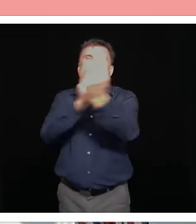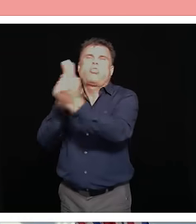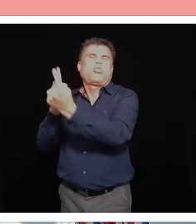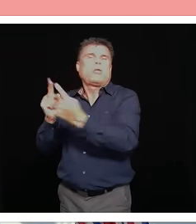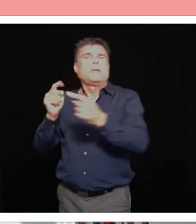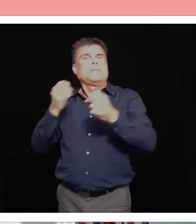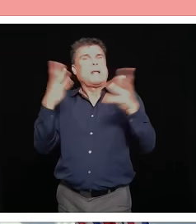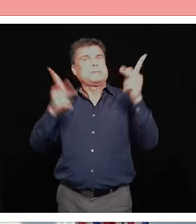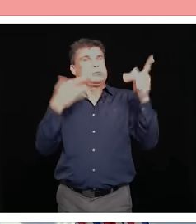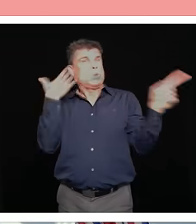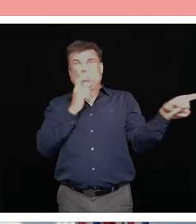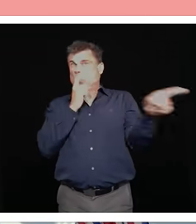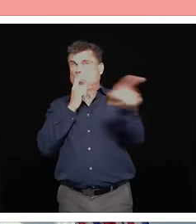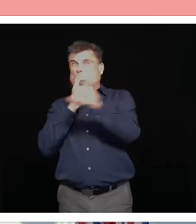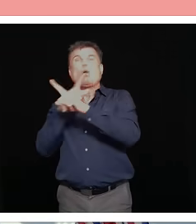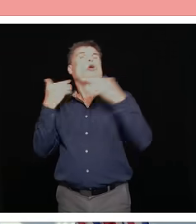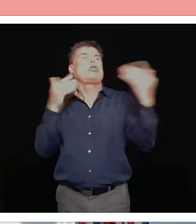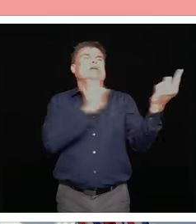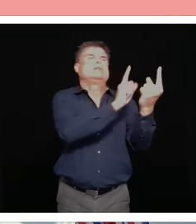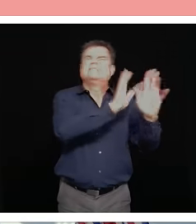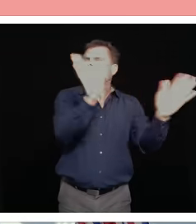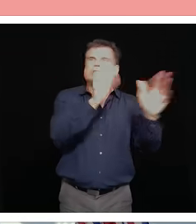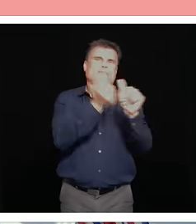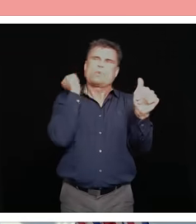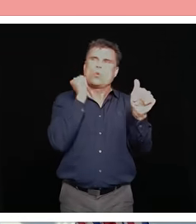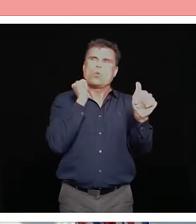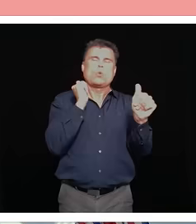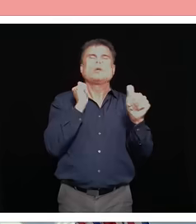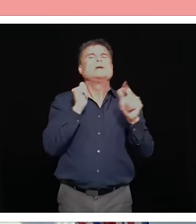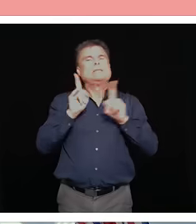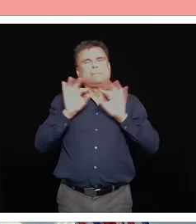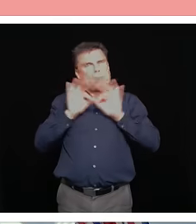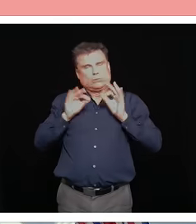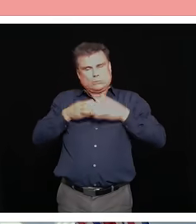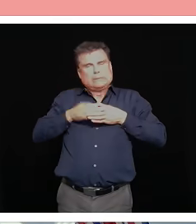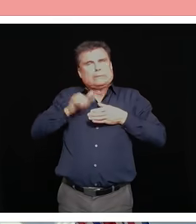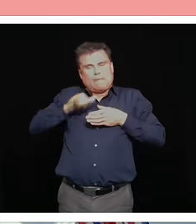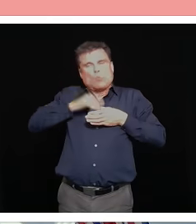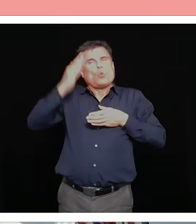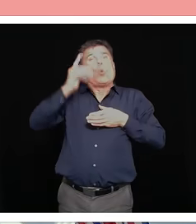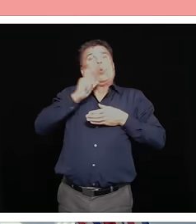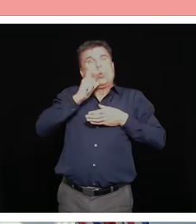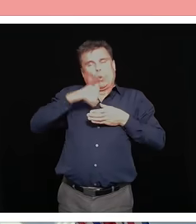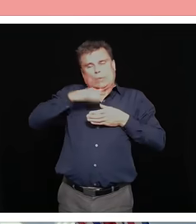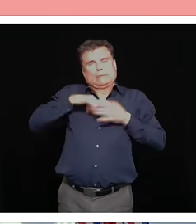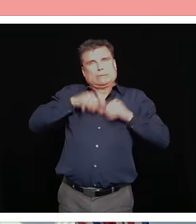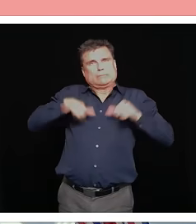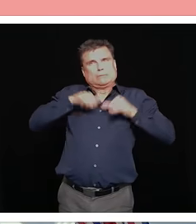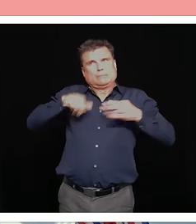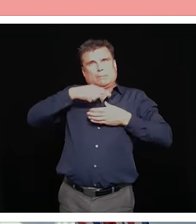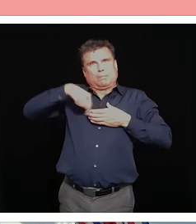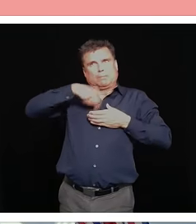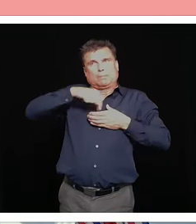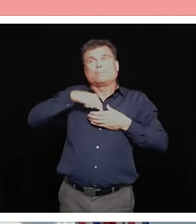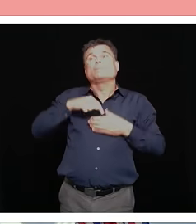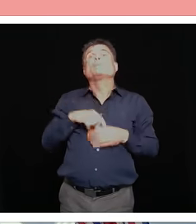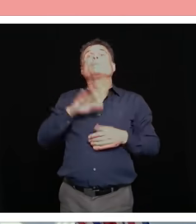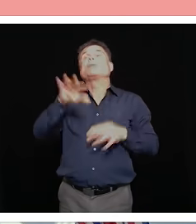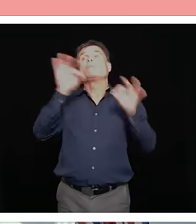there has been transmission to larger numbers of people and that pushes the narrow up. We've come down again with the measures we've